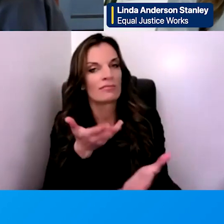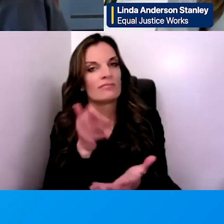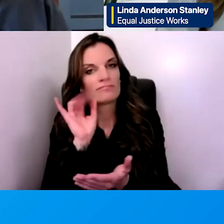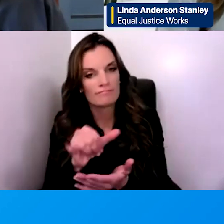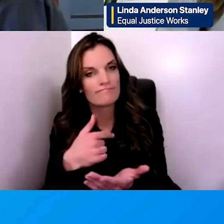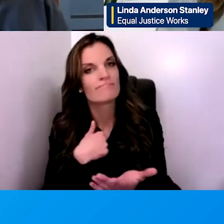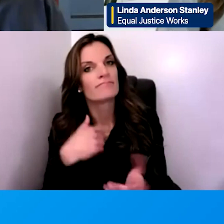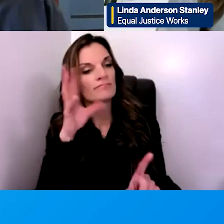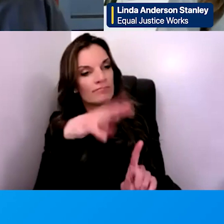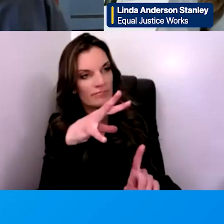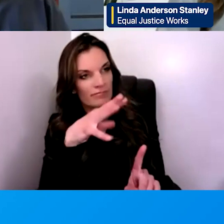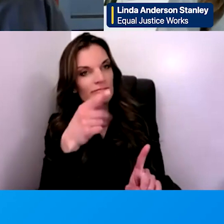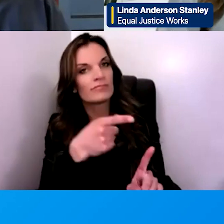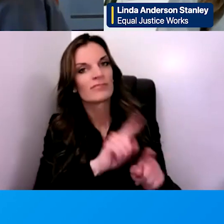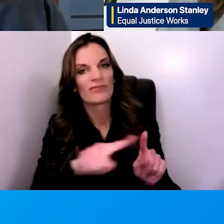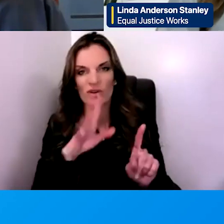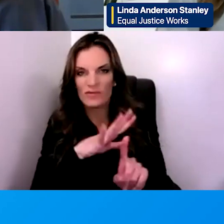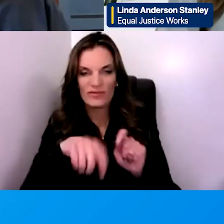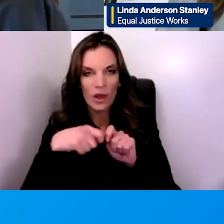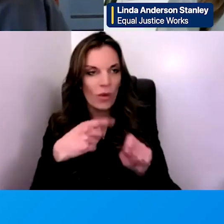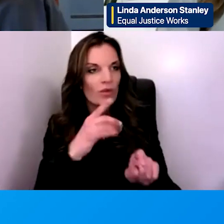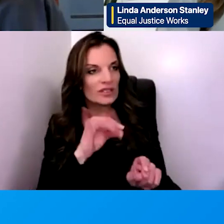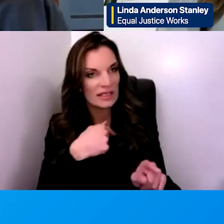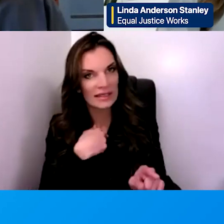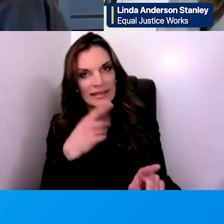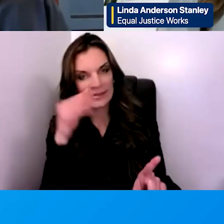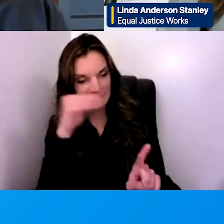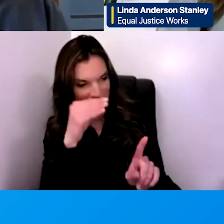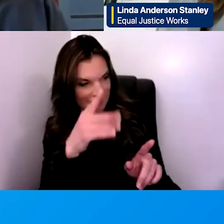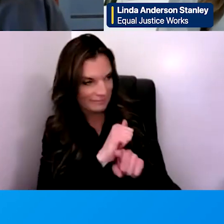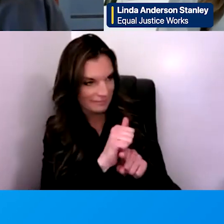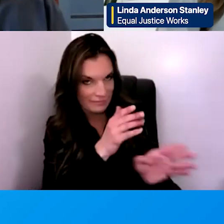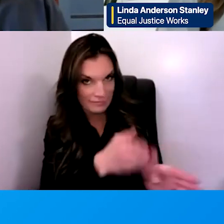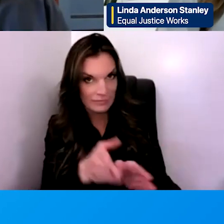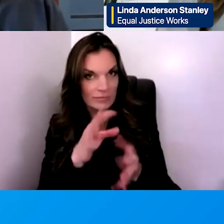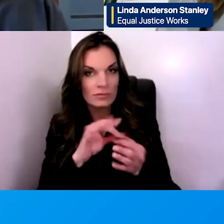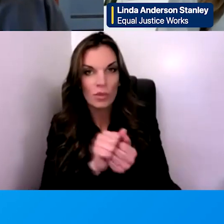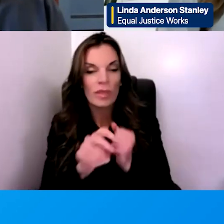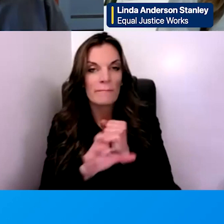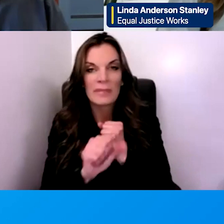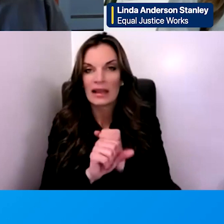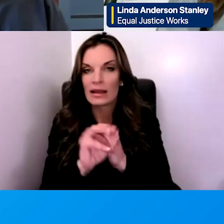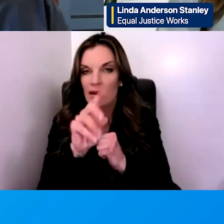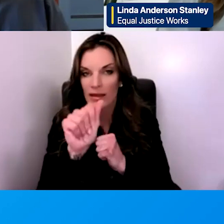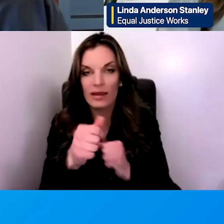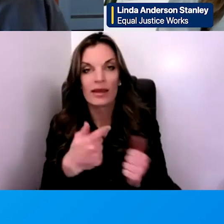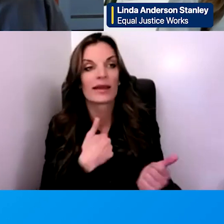We made a piece in video. We media trained her and we went out just like everywhere, where